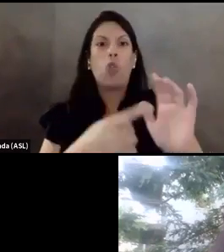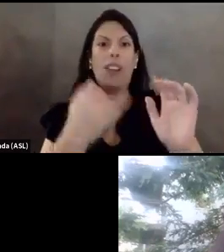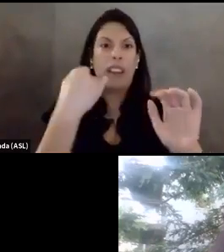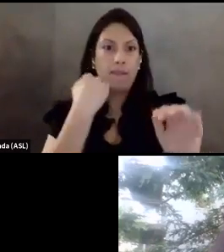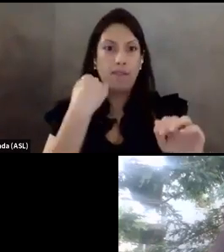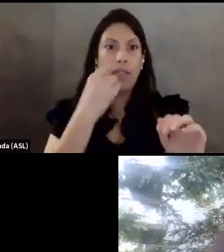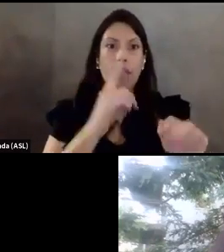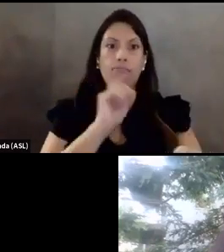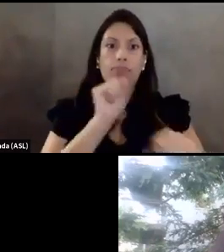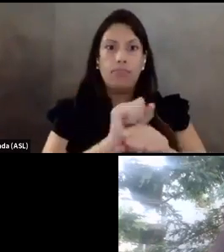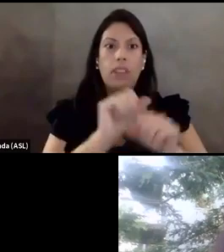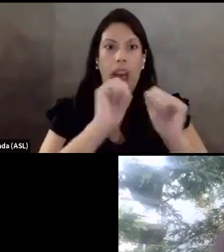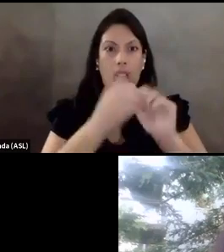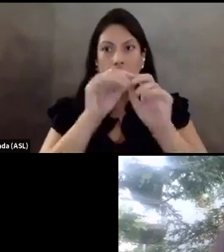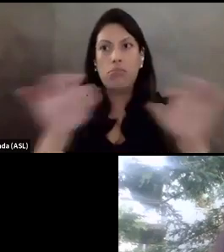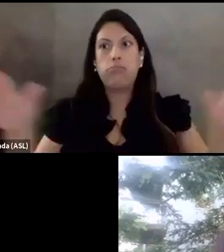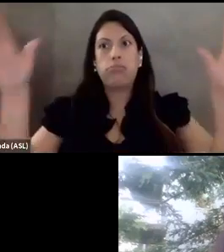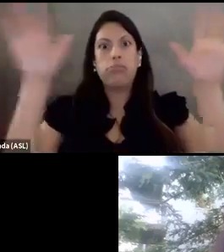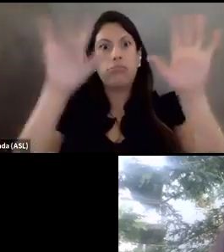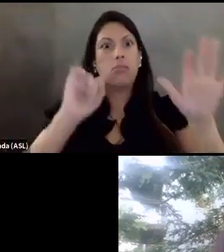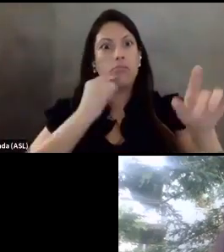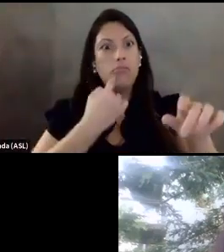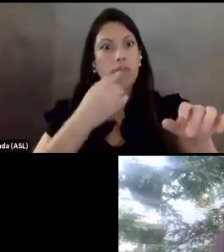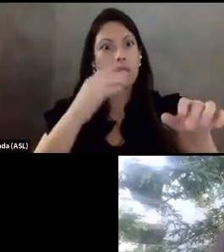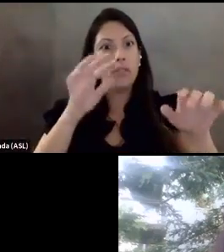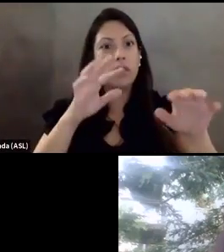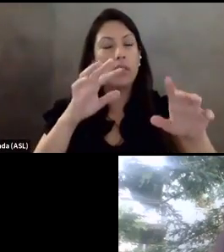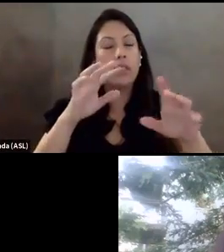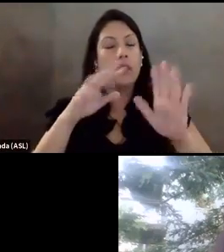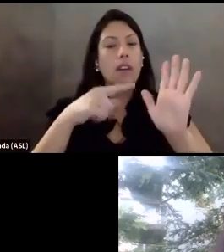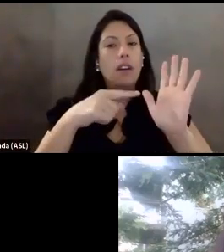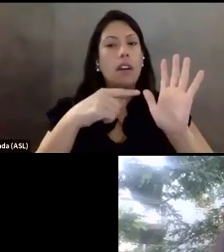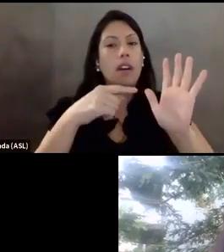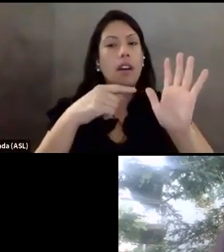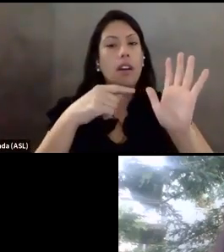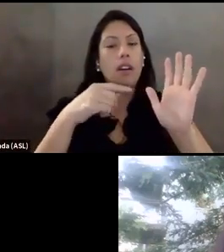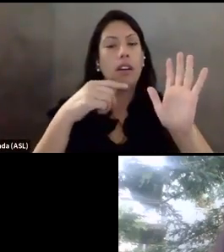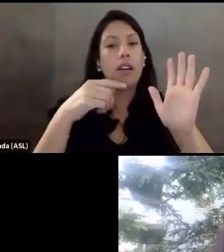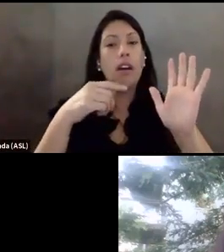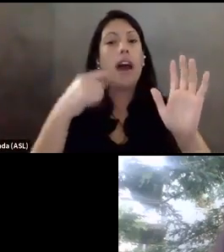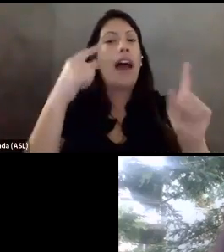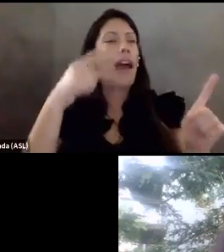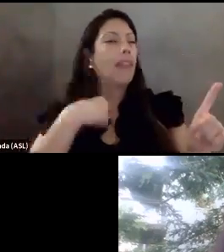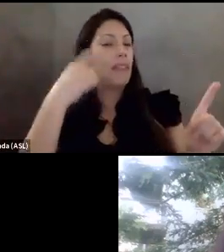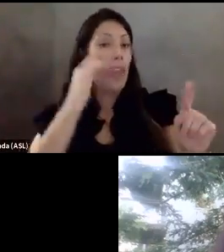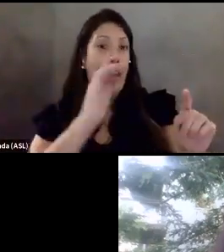I think that the the question is focused with our new strategies. We're focusing on just those key census